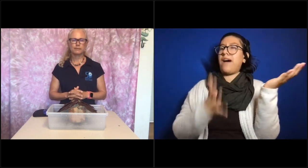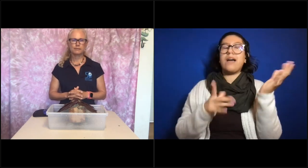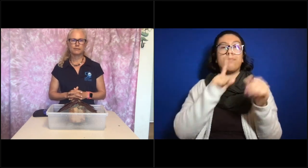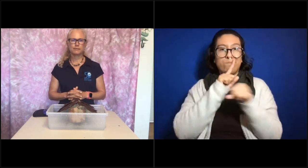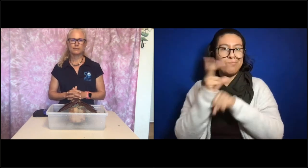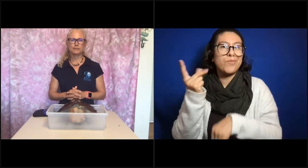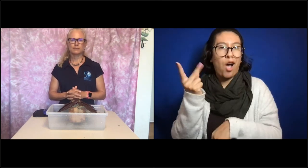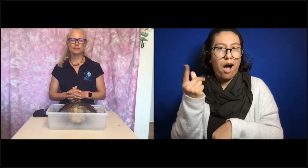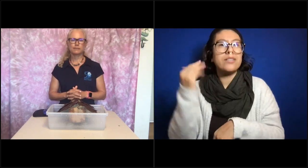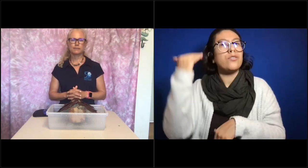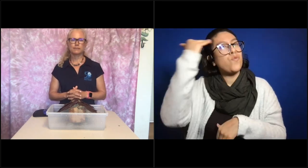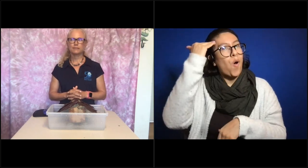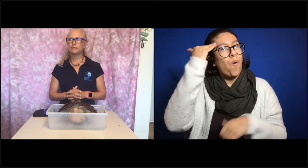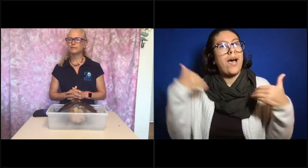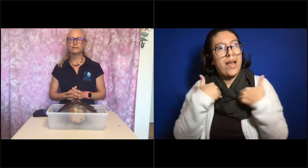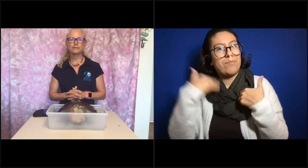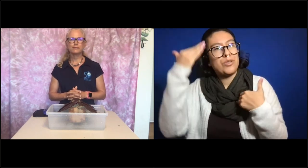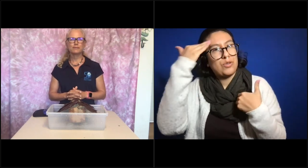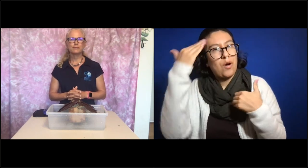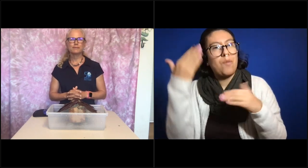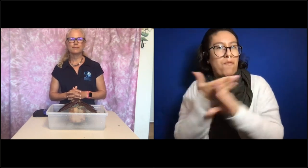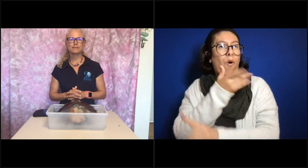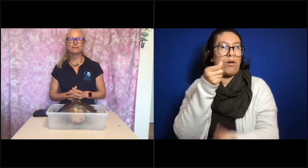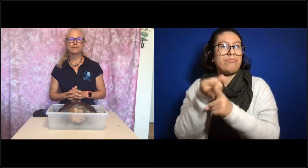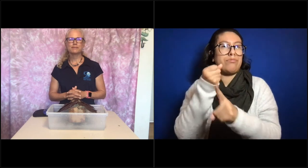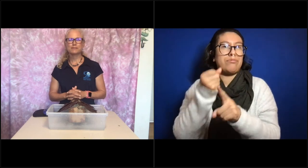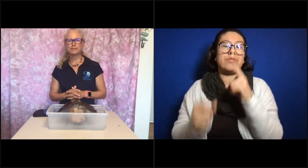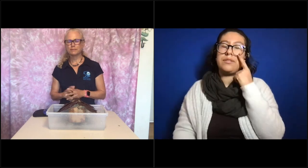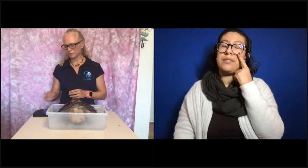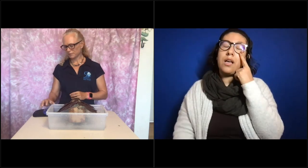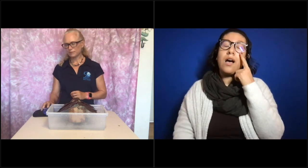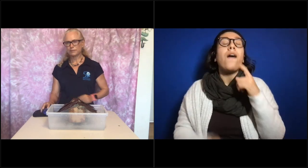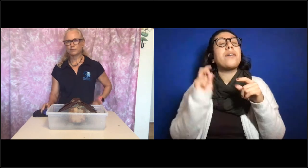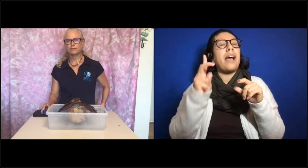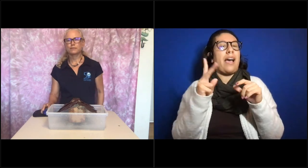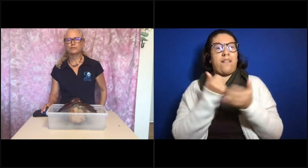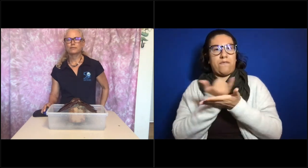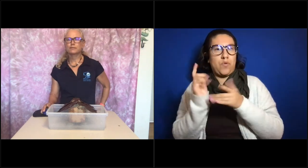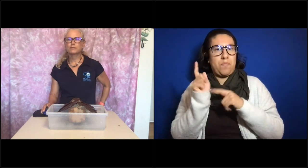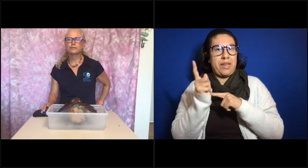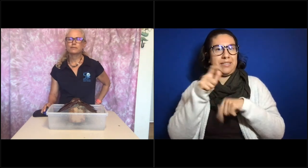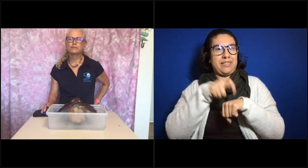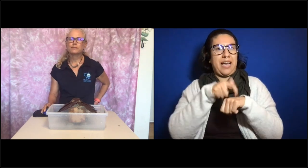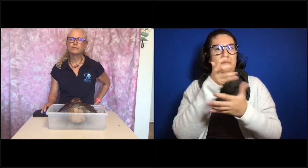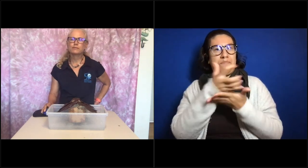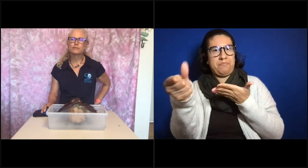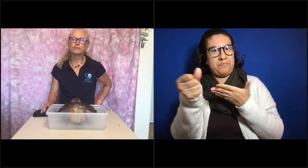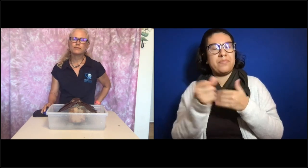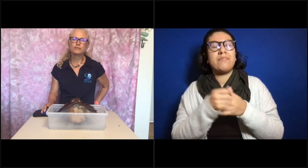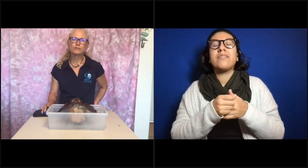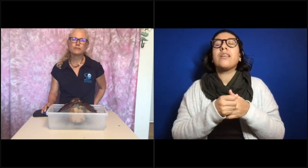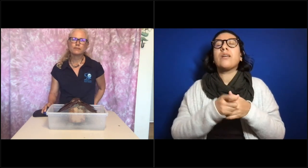[Grace] Great, well, I'm going to, we have just a couple more minutes I'm going to let you finish up Kanesa I know you have one or two more things to show us.